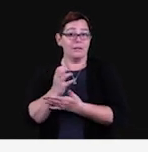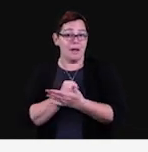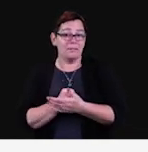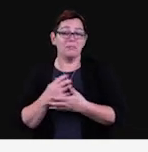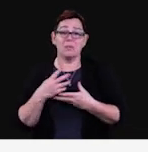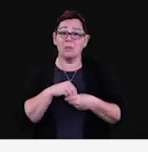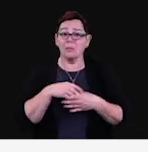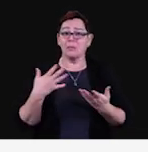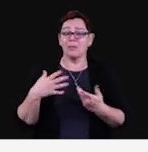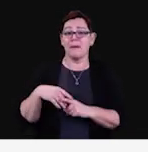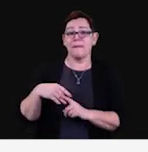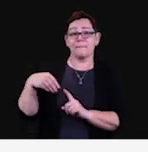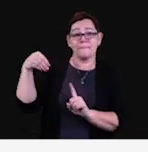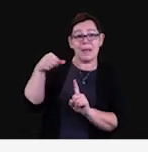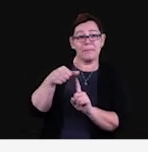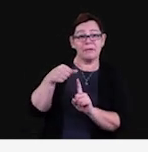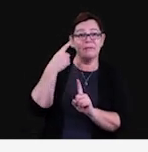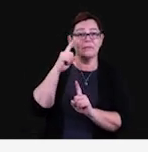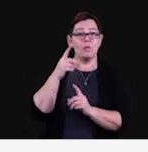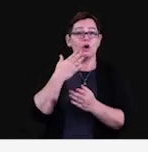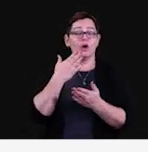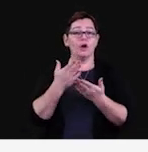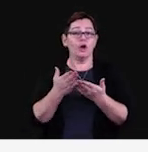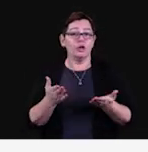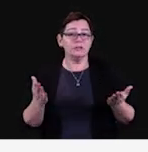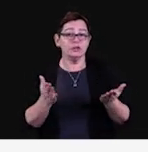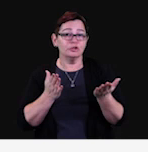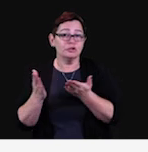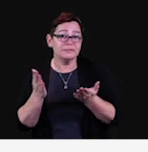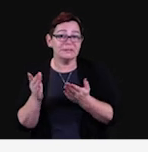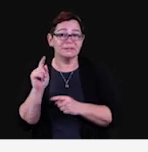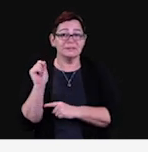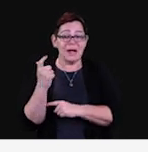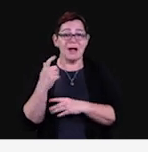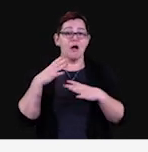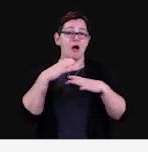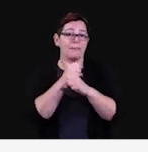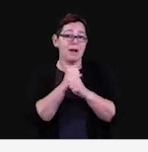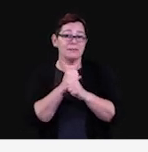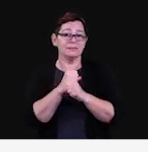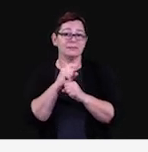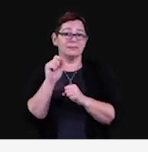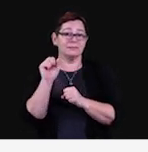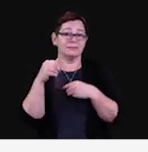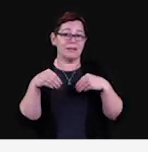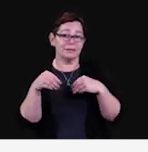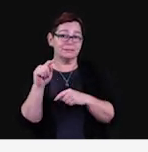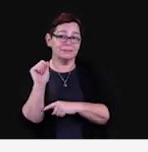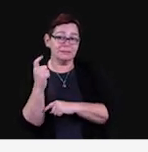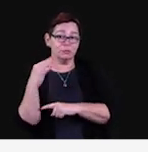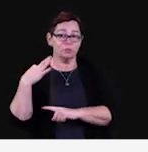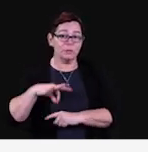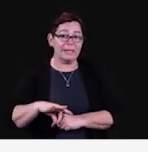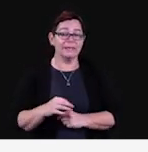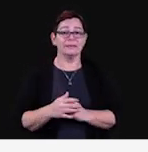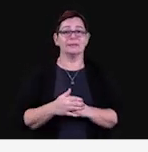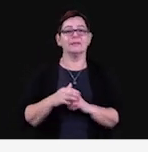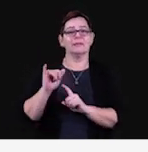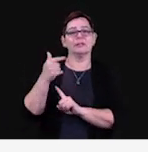and the Canada child benefit. Money or gifts from parents or family members are also non-taxable.